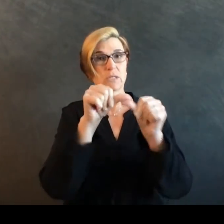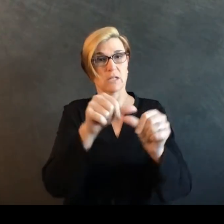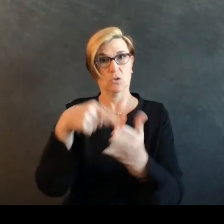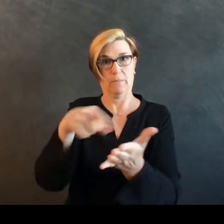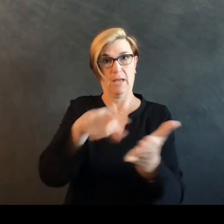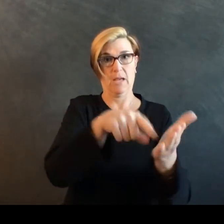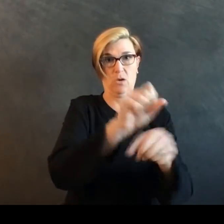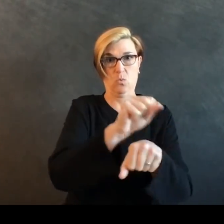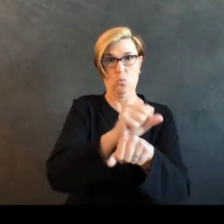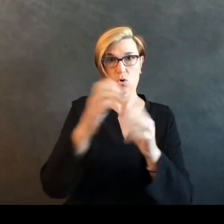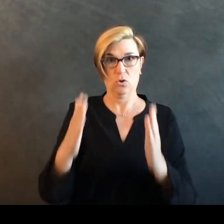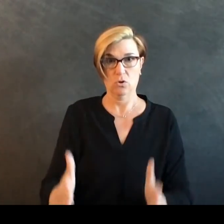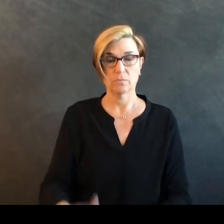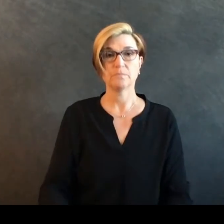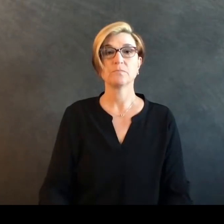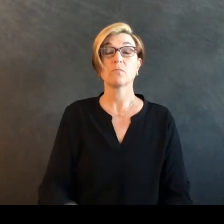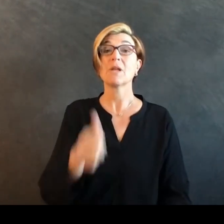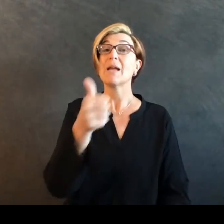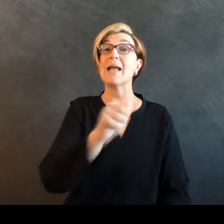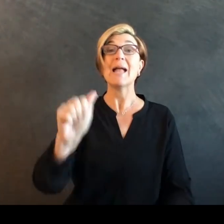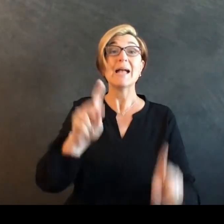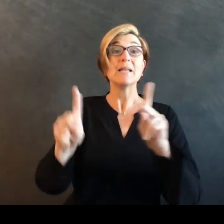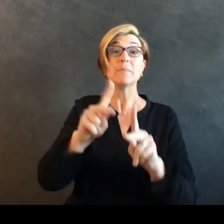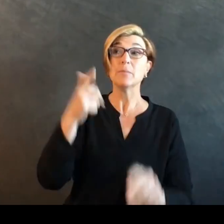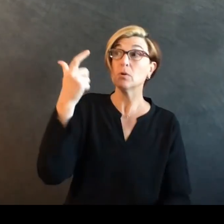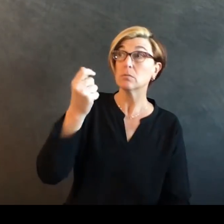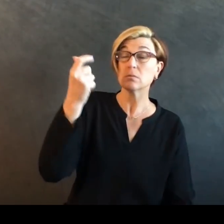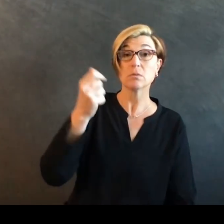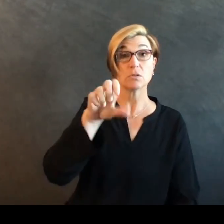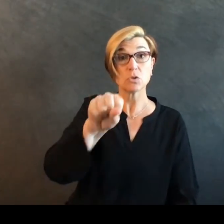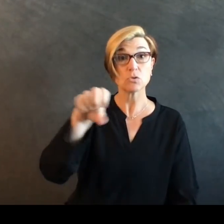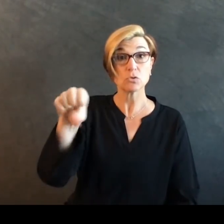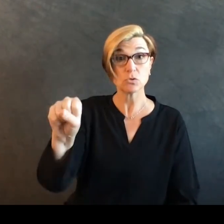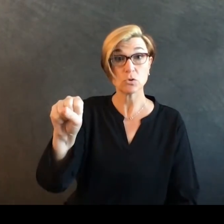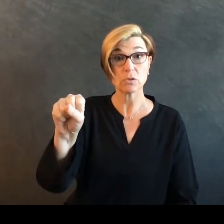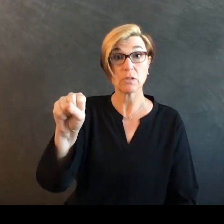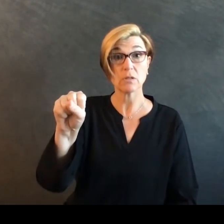beneficiaries to know that if they are typically not required to file a tax